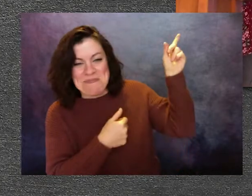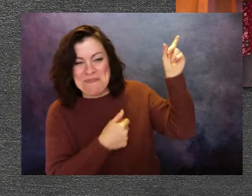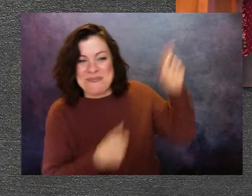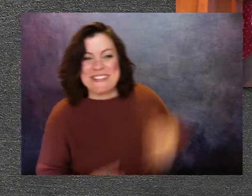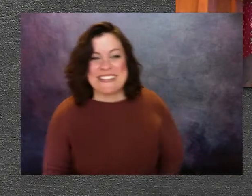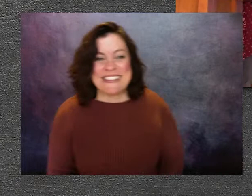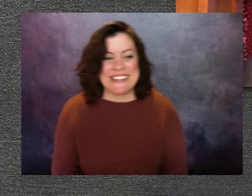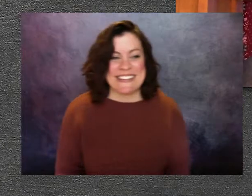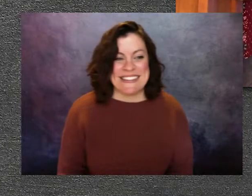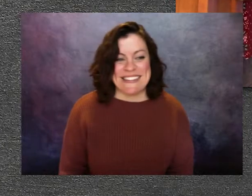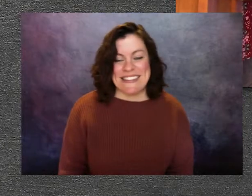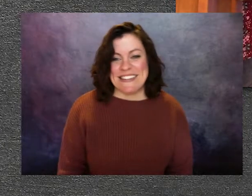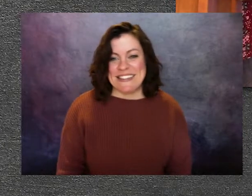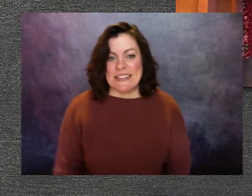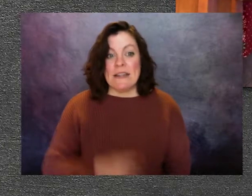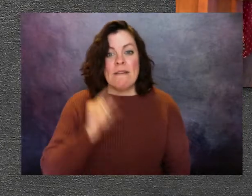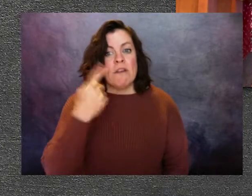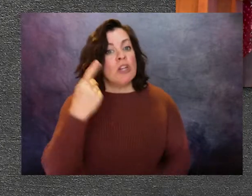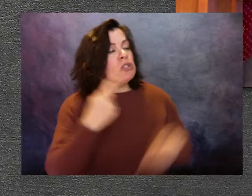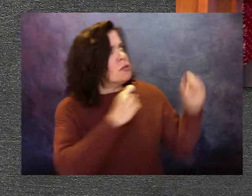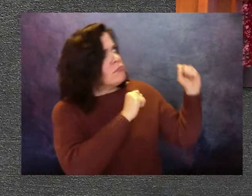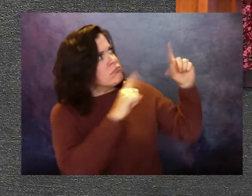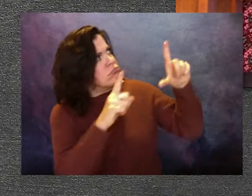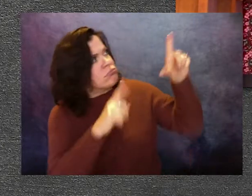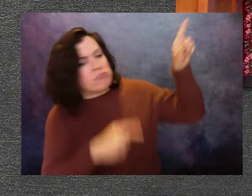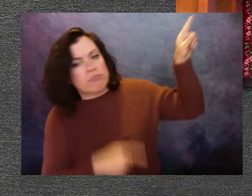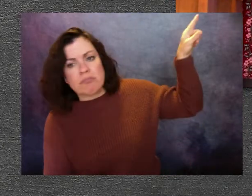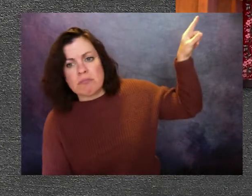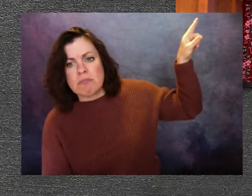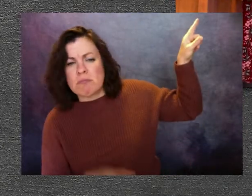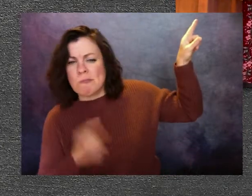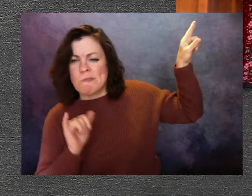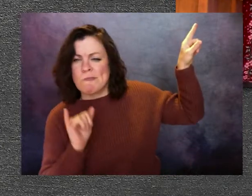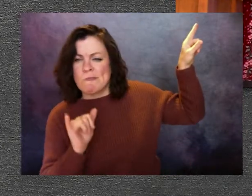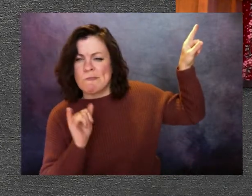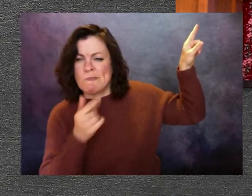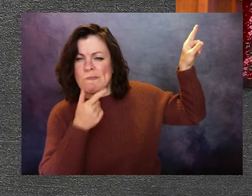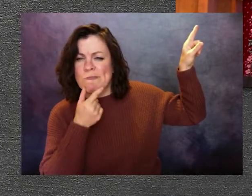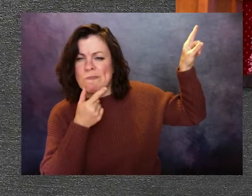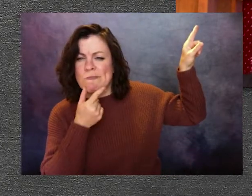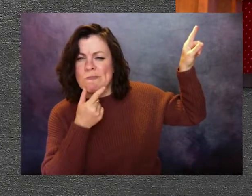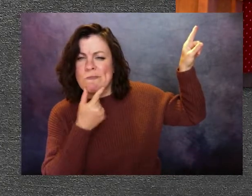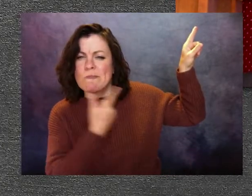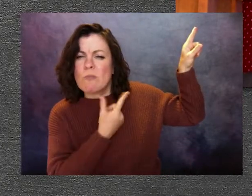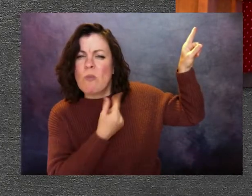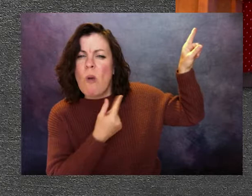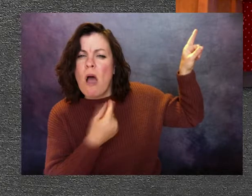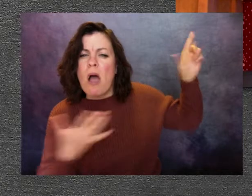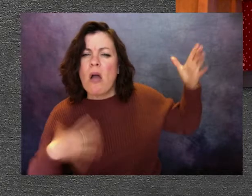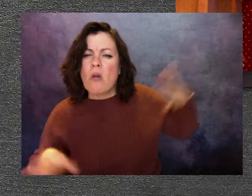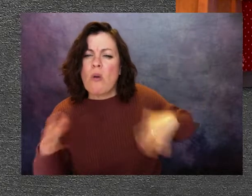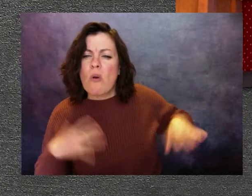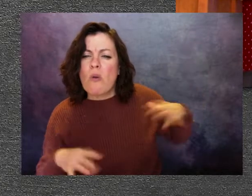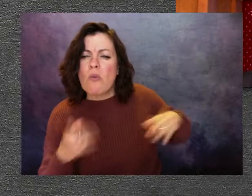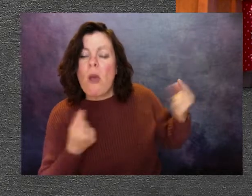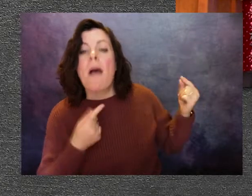All right. Our first one. What kind of clothing is that down there? Those are pants.